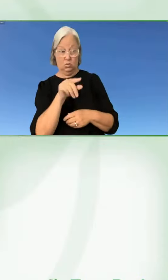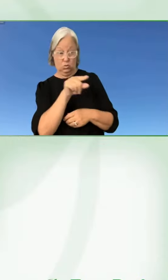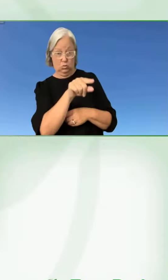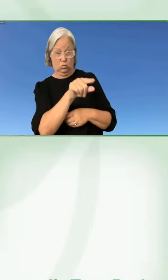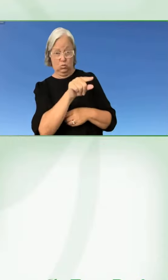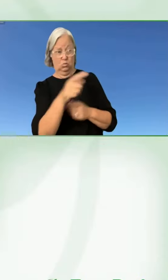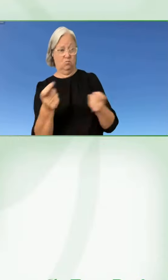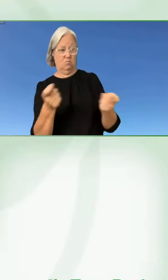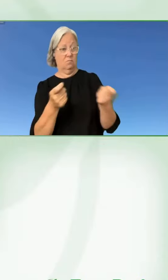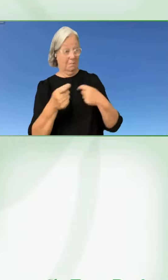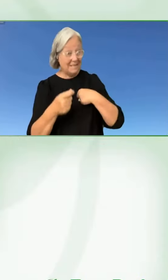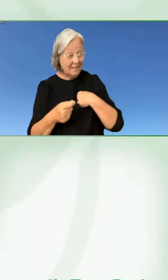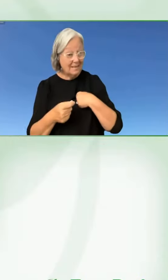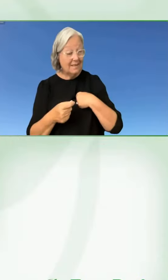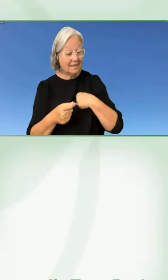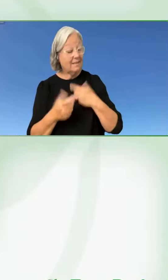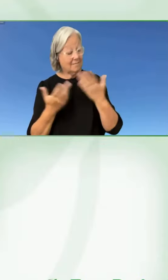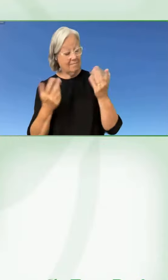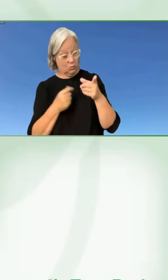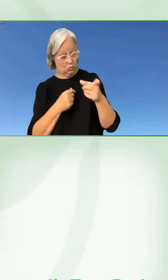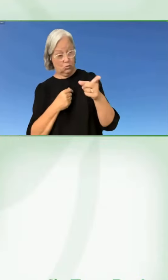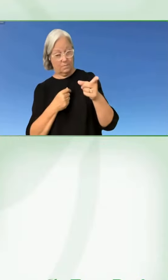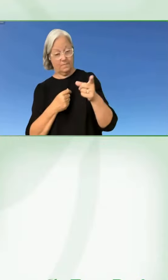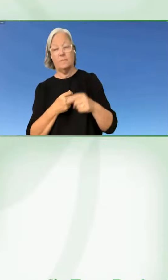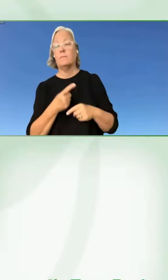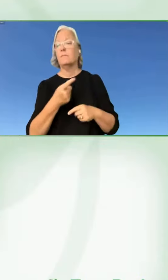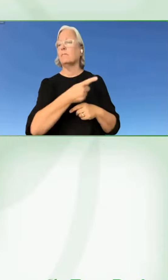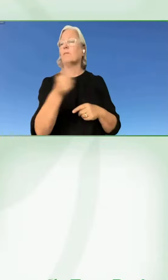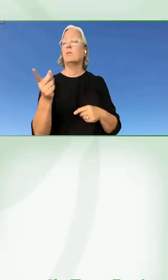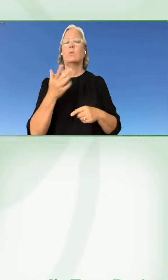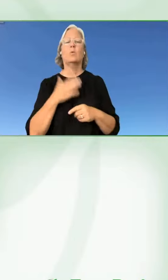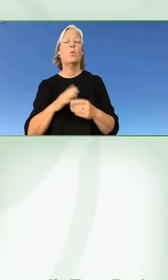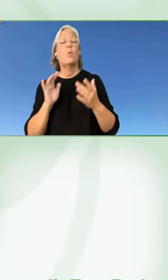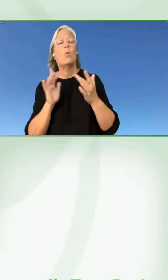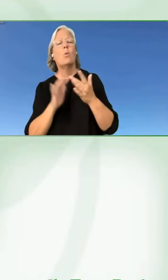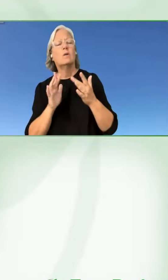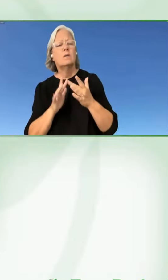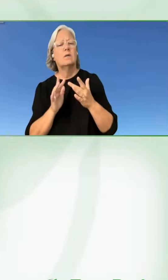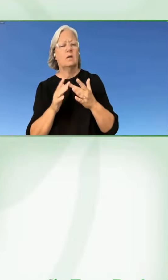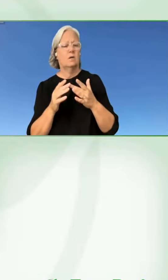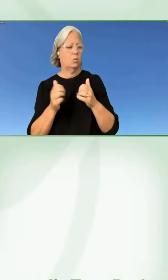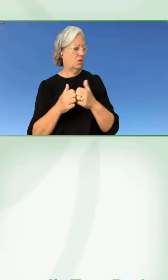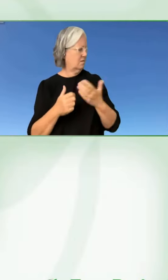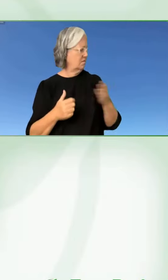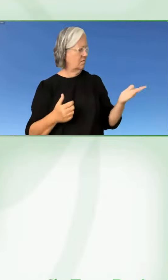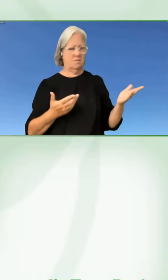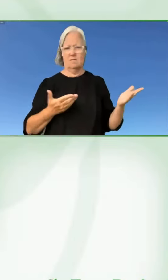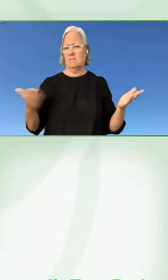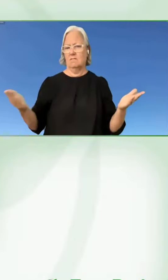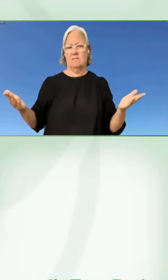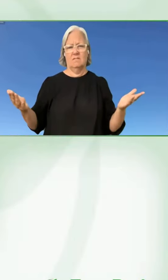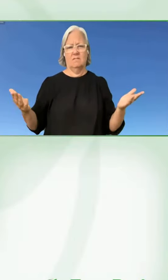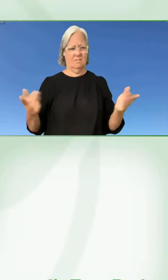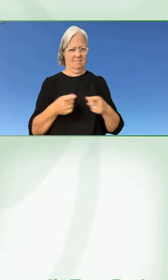All text is such a nuanced entity and can mean different things in different contexts. For a machine to be able to understand that context and create that kind of alt text is something that was highly challenging and to also be able to convince our users that our machines, along with our human experts, is capable of capturing all of these nuances and creating high quality alt text is one of the challenges that we faced.